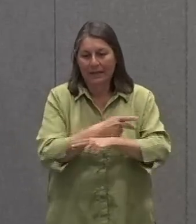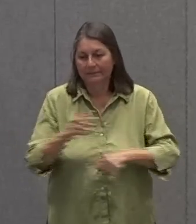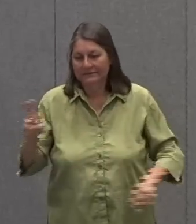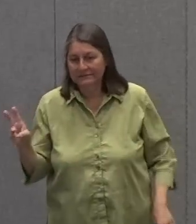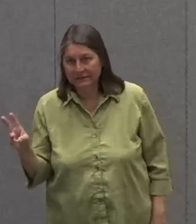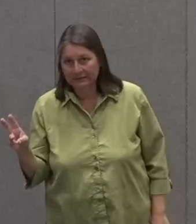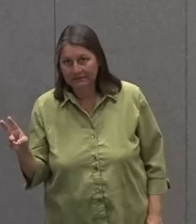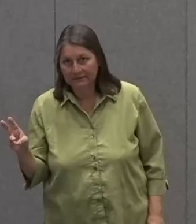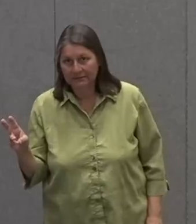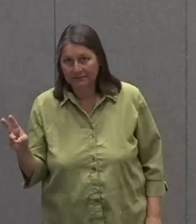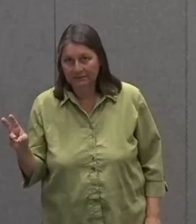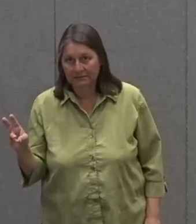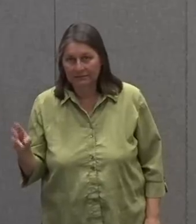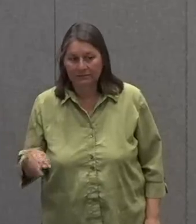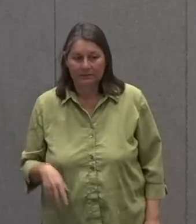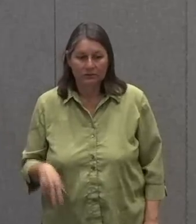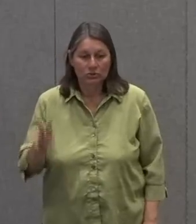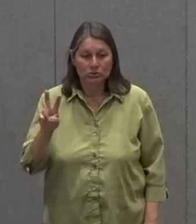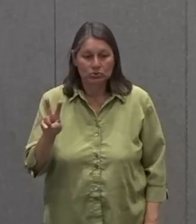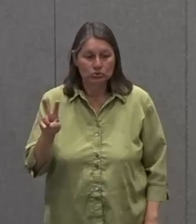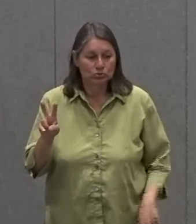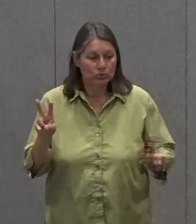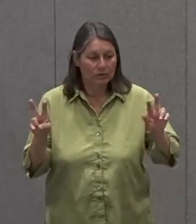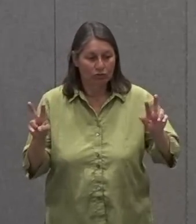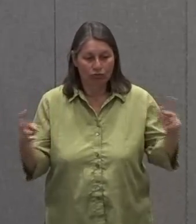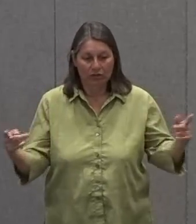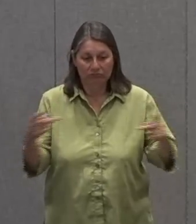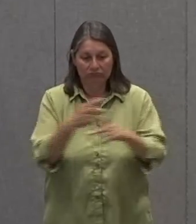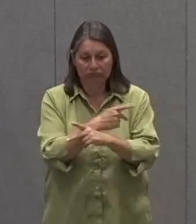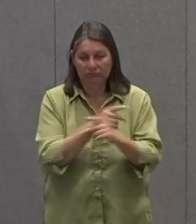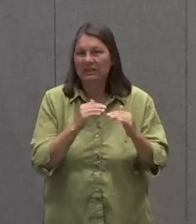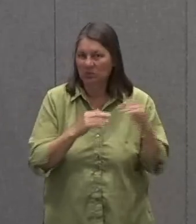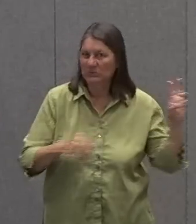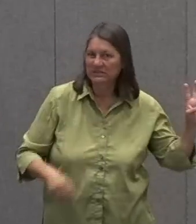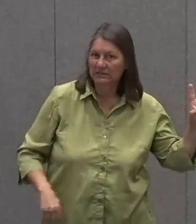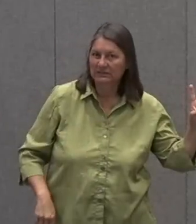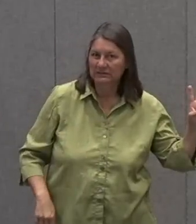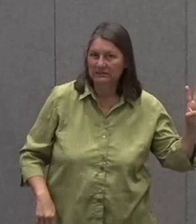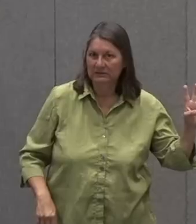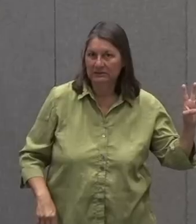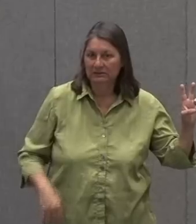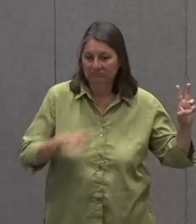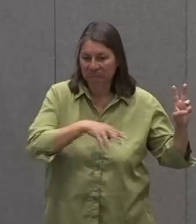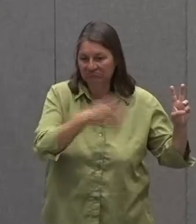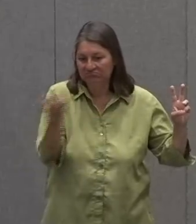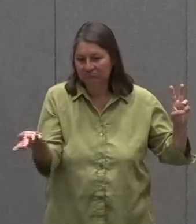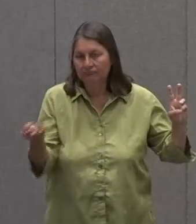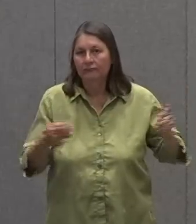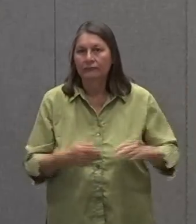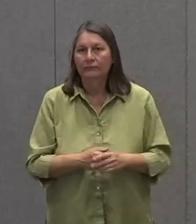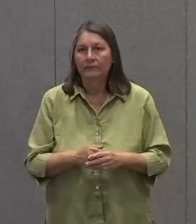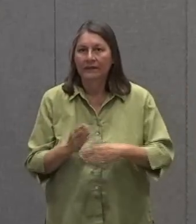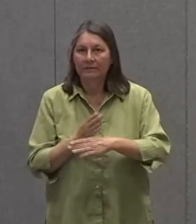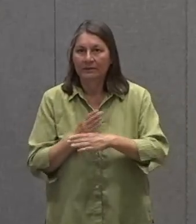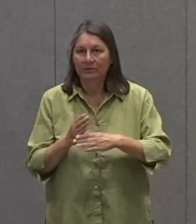Right, we have two times three, and that's my other rainbow. Do I have anything between here?